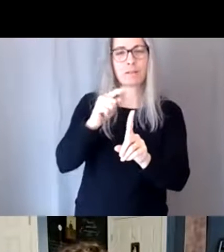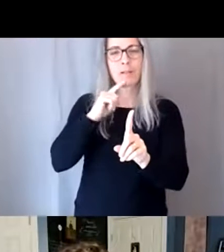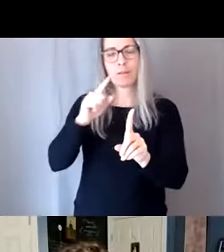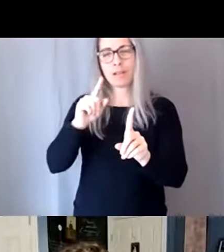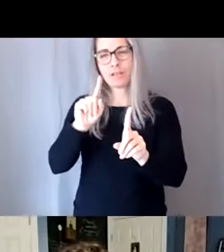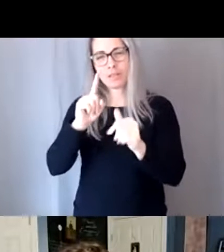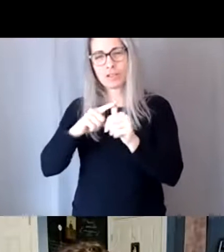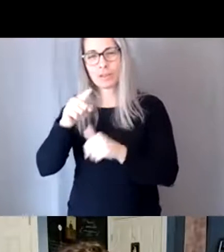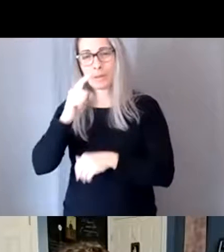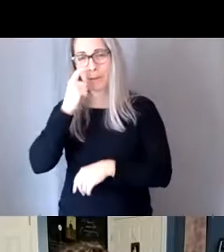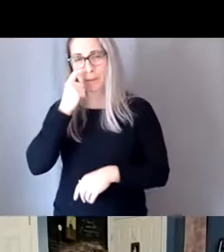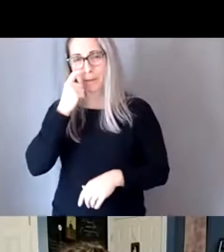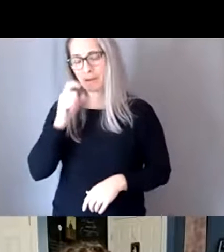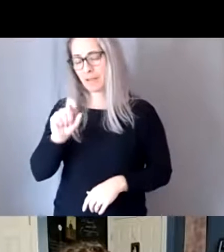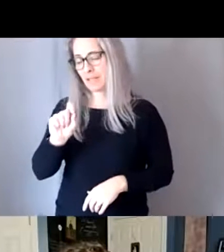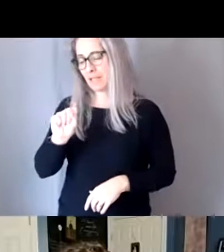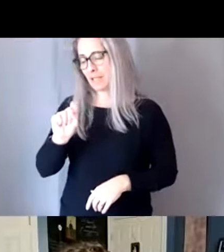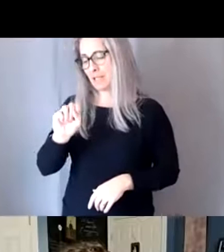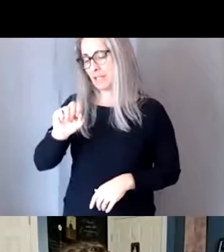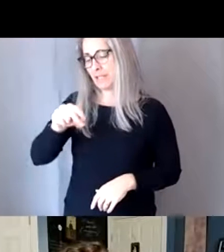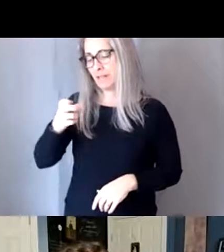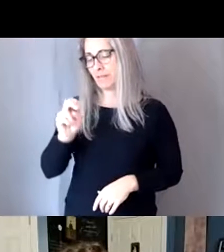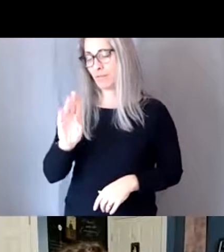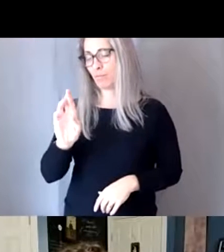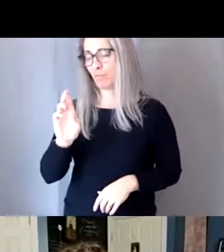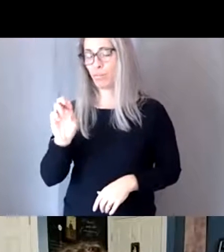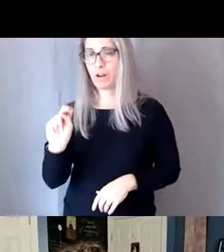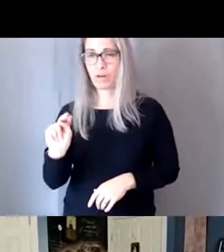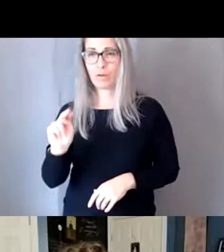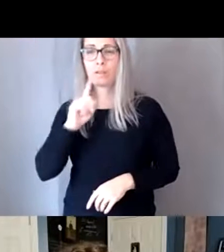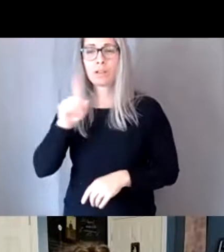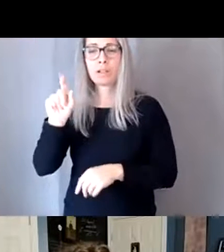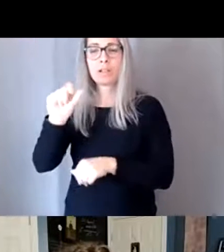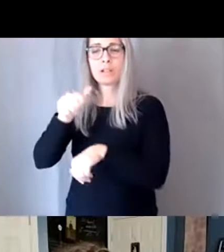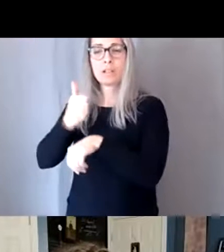Stephen Brown who is a co-founder of the institute on disability culture